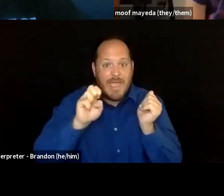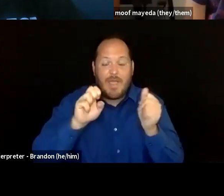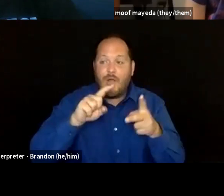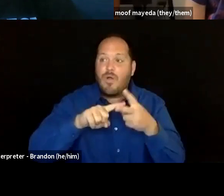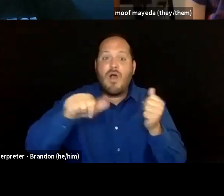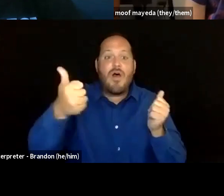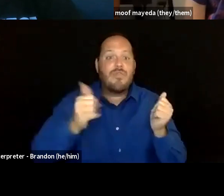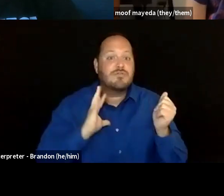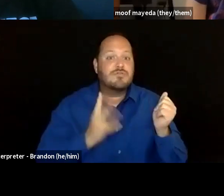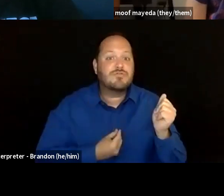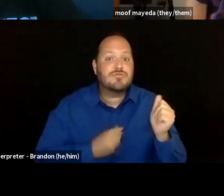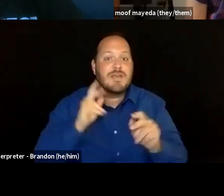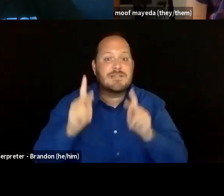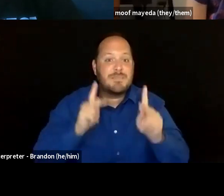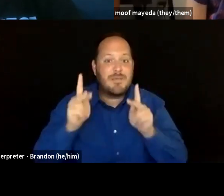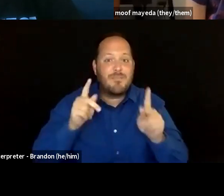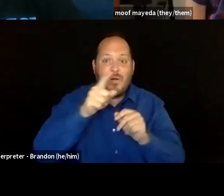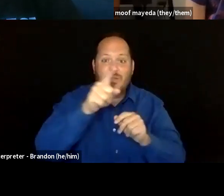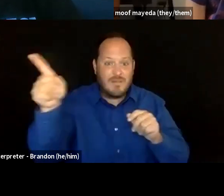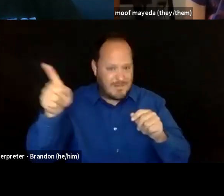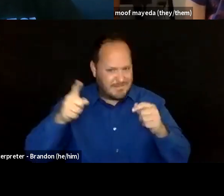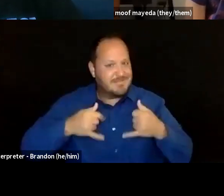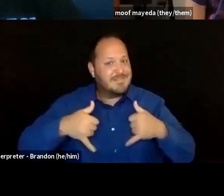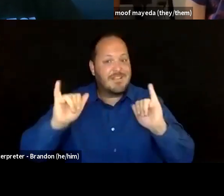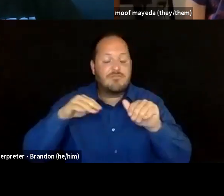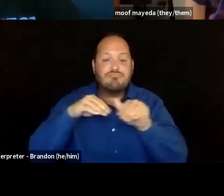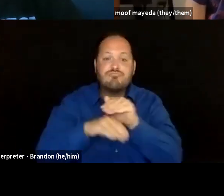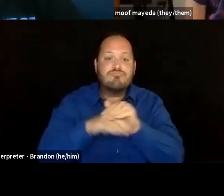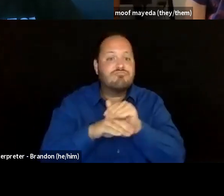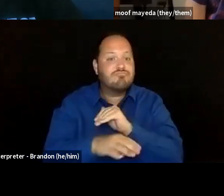being housed in male facilities, male dorm facilities, still